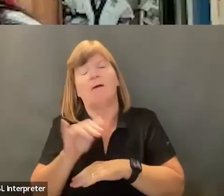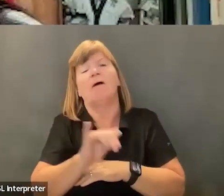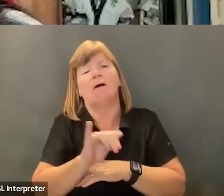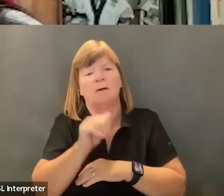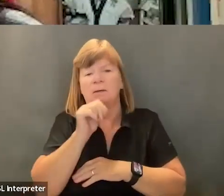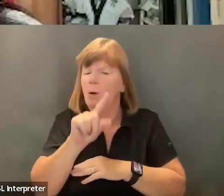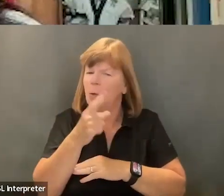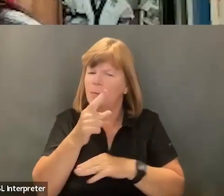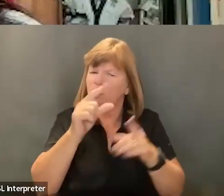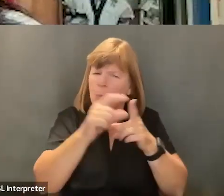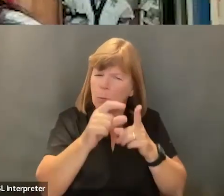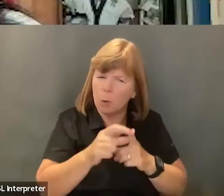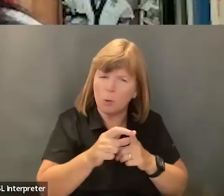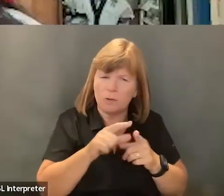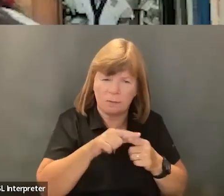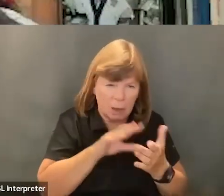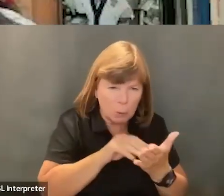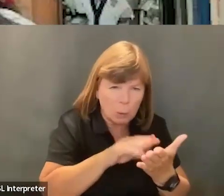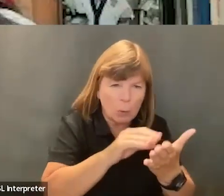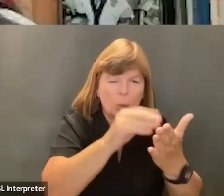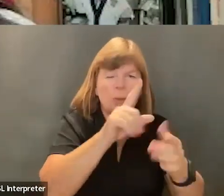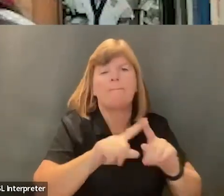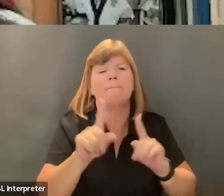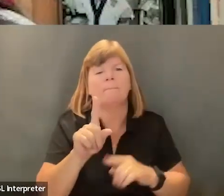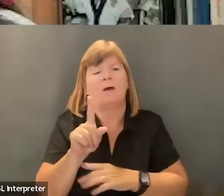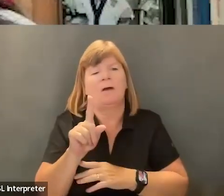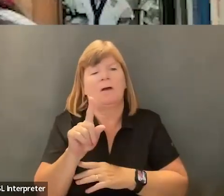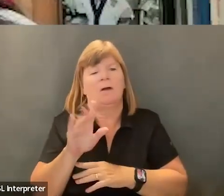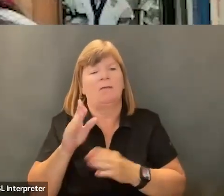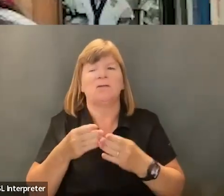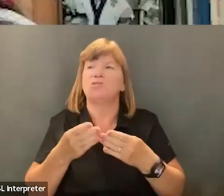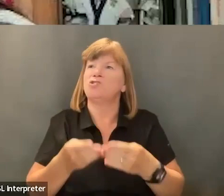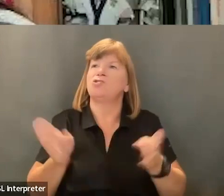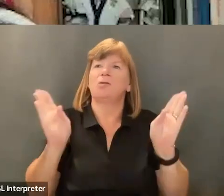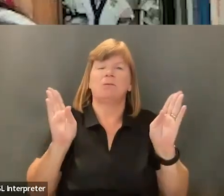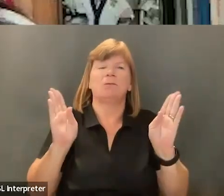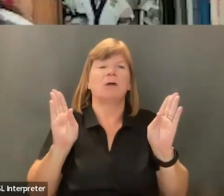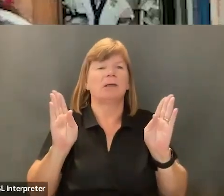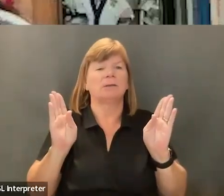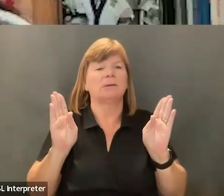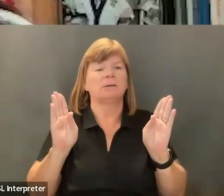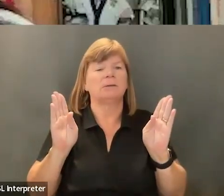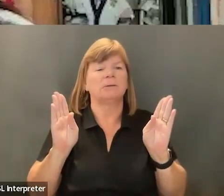on the words that they were they learned but also on the generalized expressive vocabulary